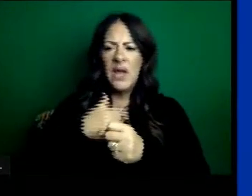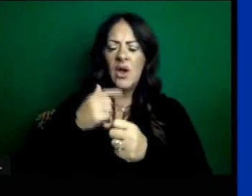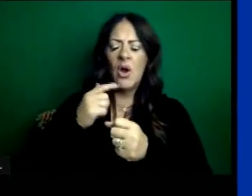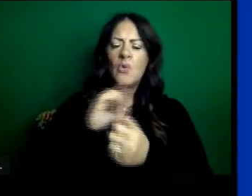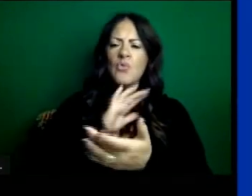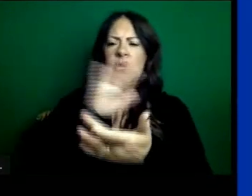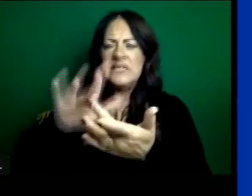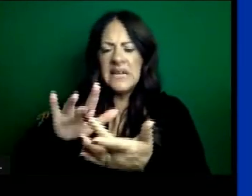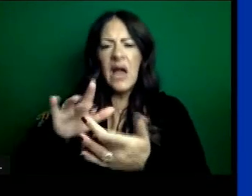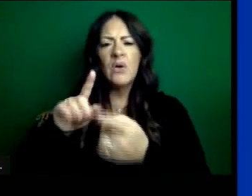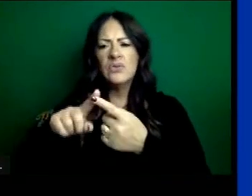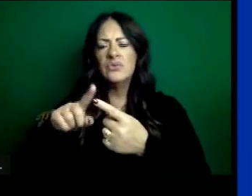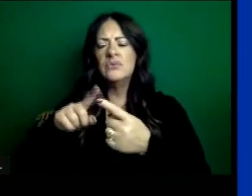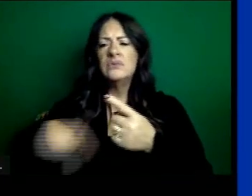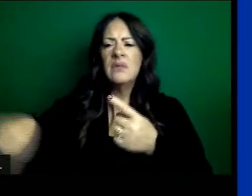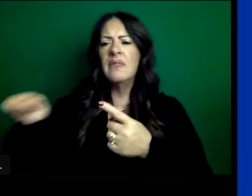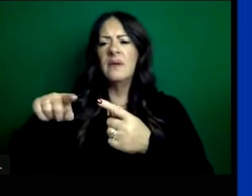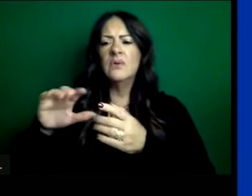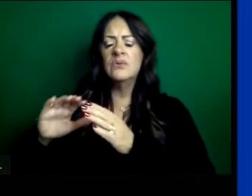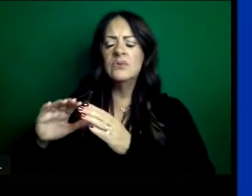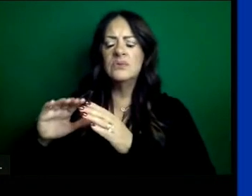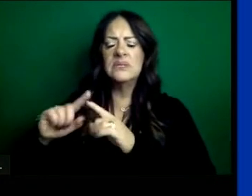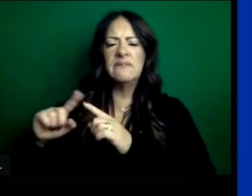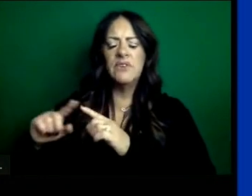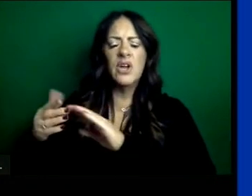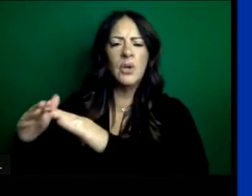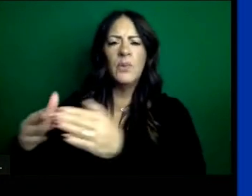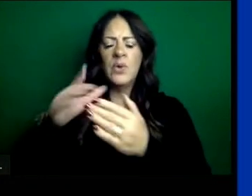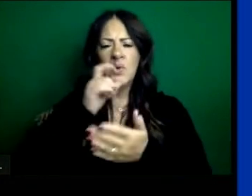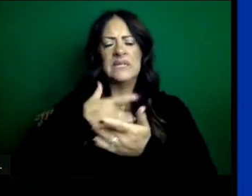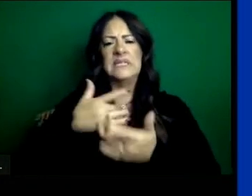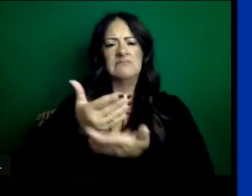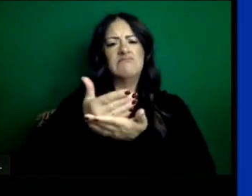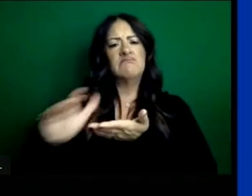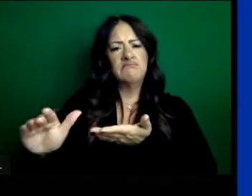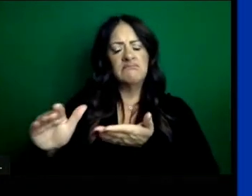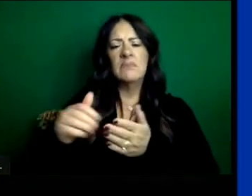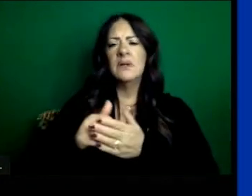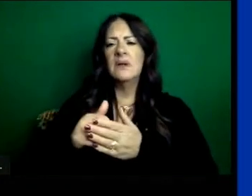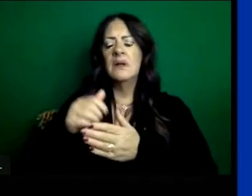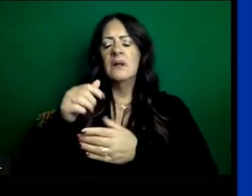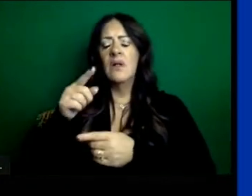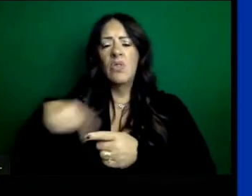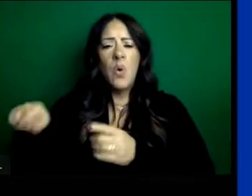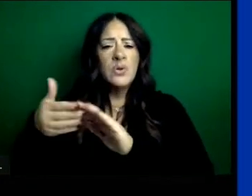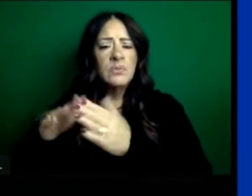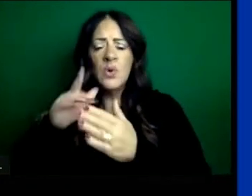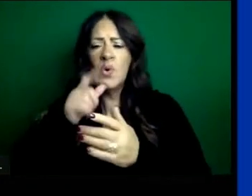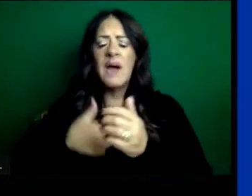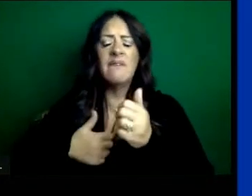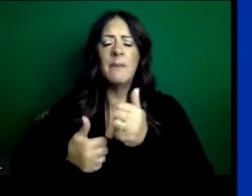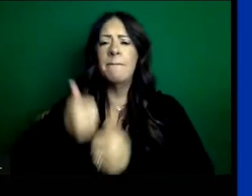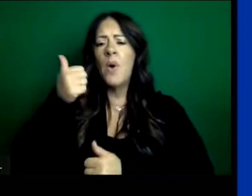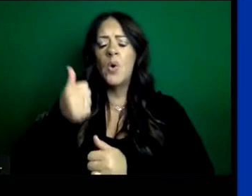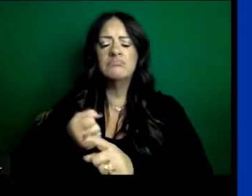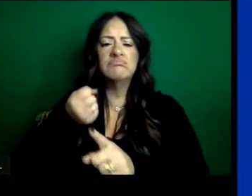COMMUNITY AND OTHERS TO MAKE SURE WE ARE TARGETING THE RIGHT INDIVIDUALS. WE HAVE TALKED BEFORE ABOUT